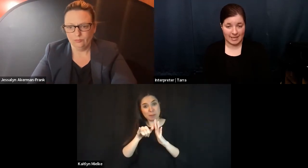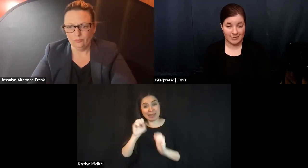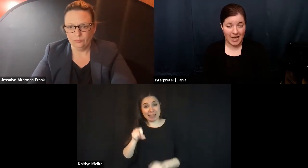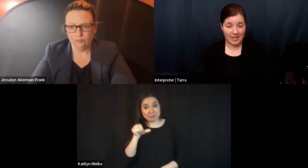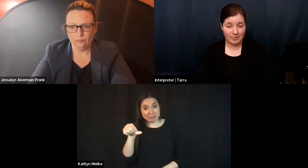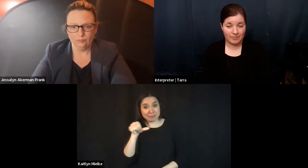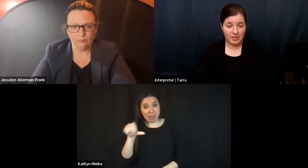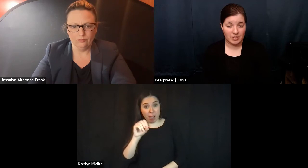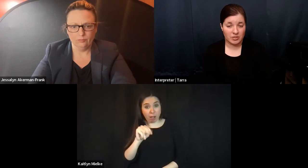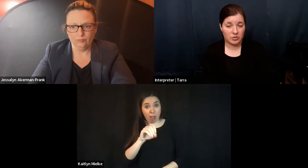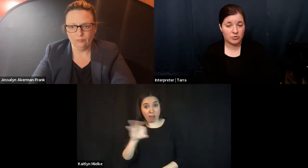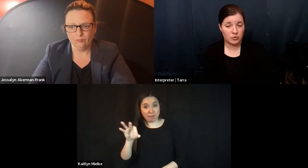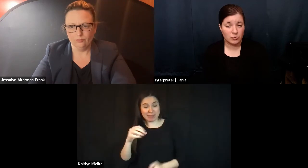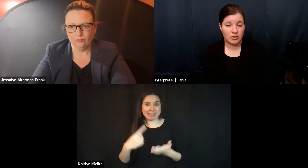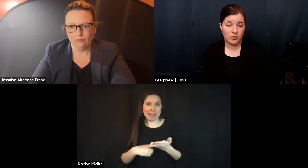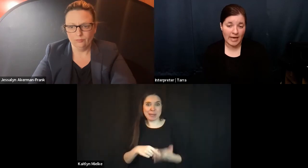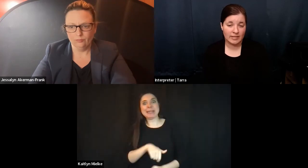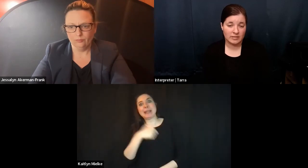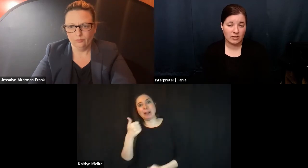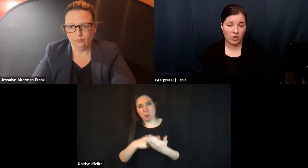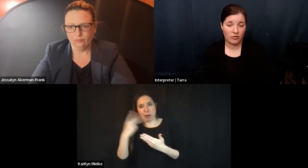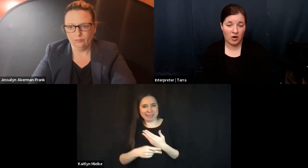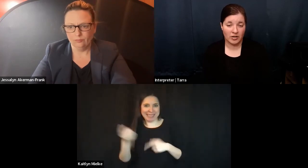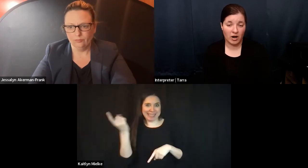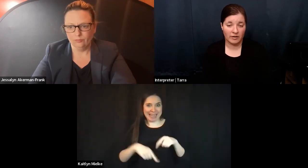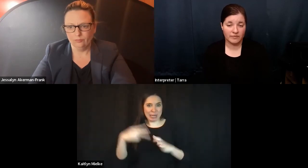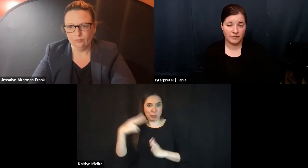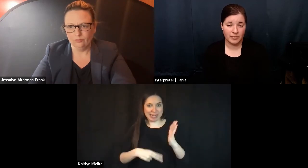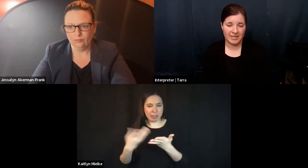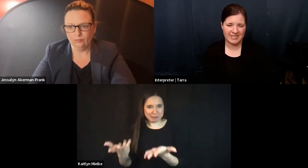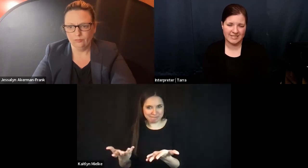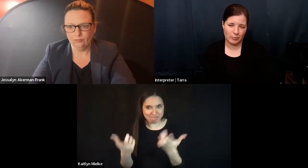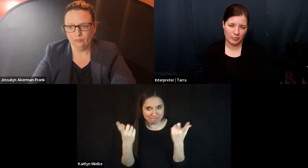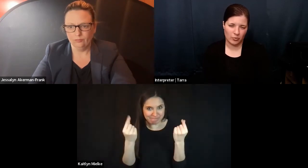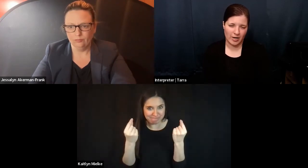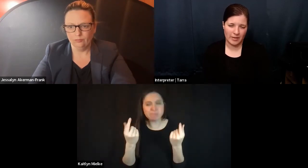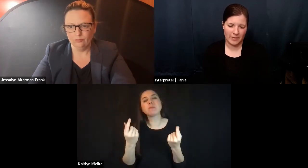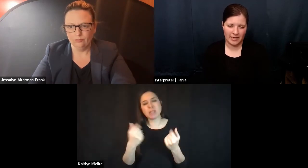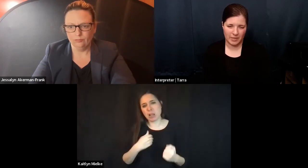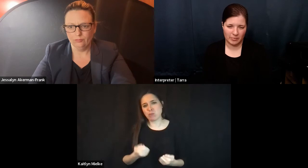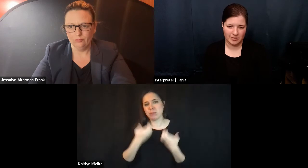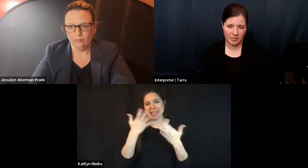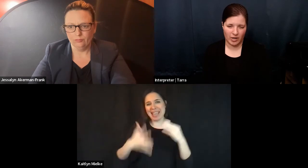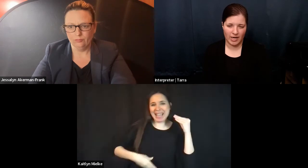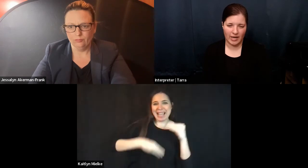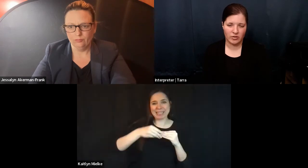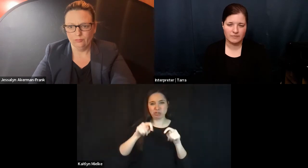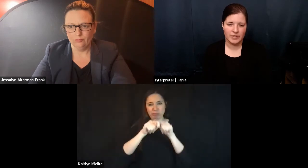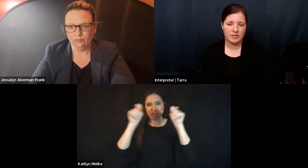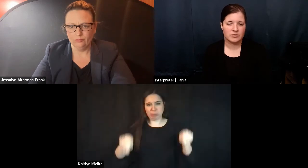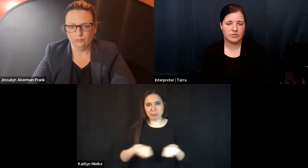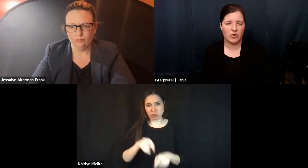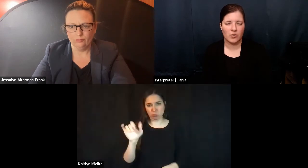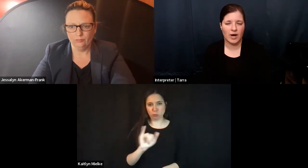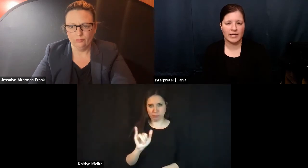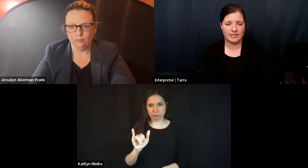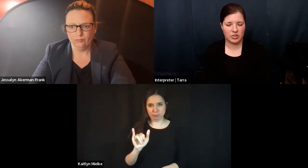they might not be read well by screen reader if they're embedded into the video.